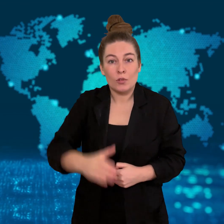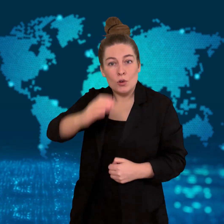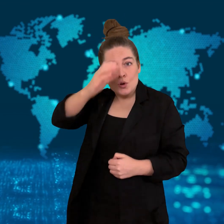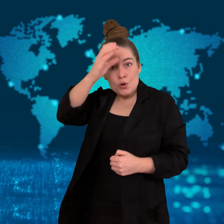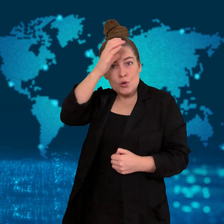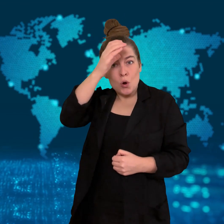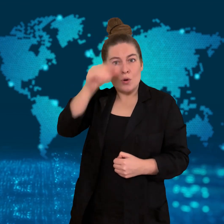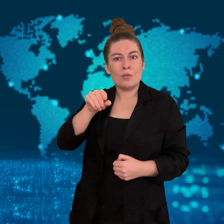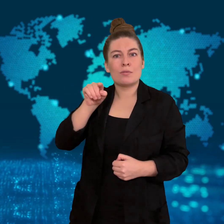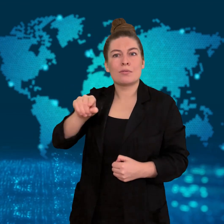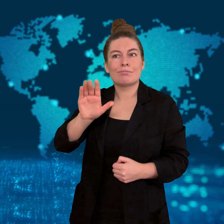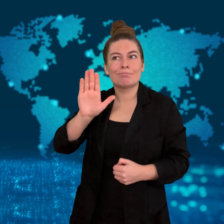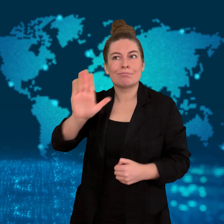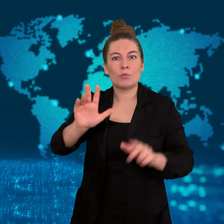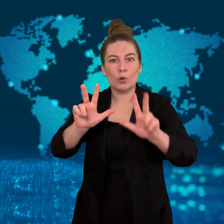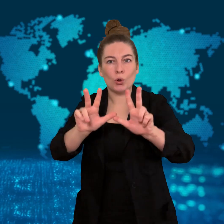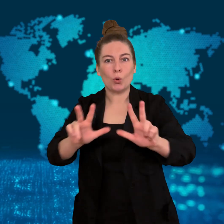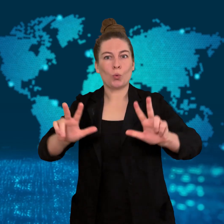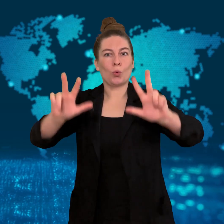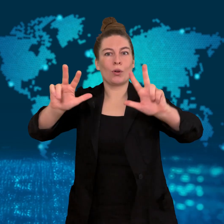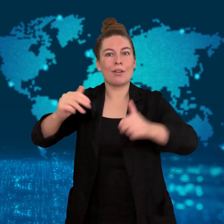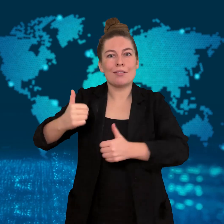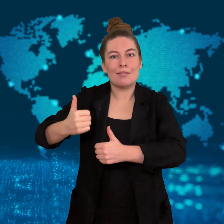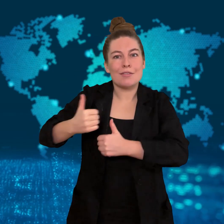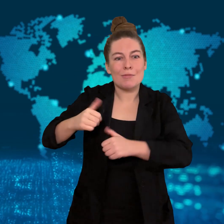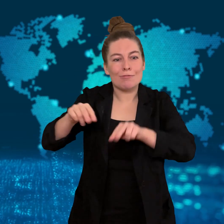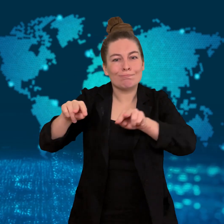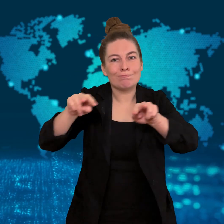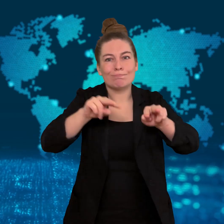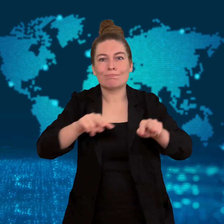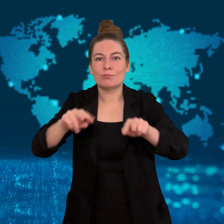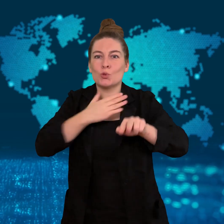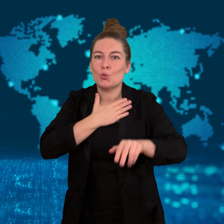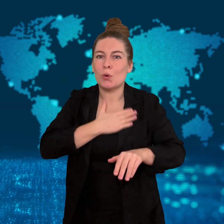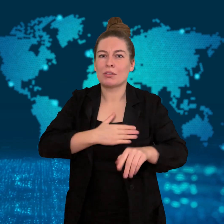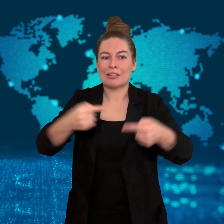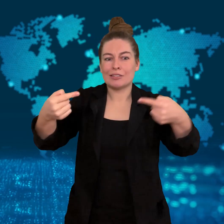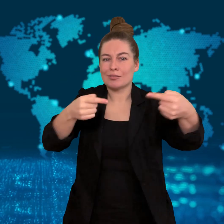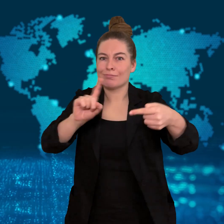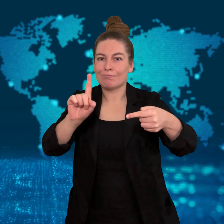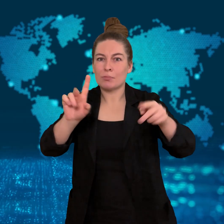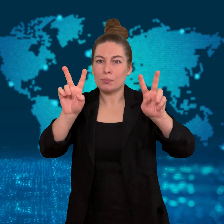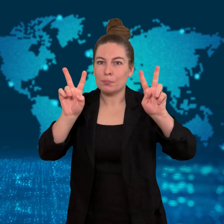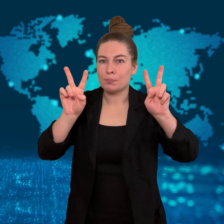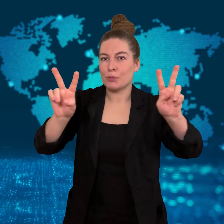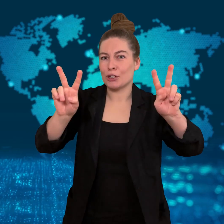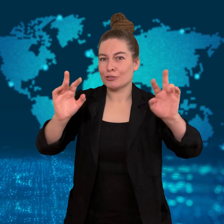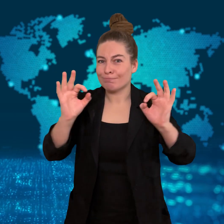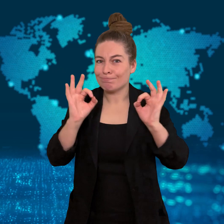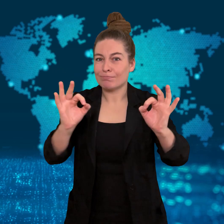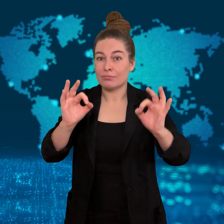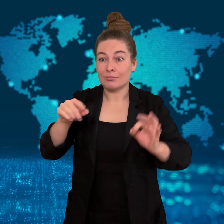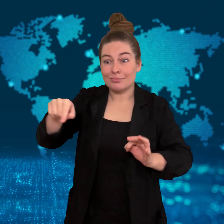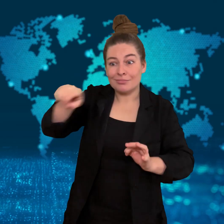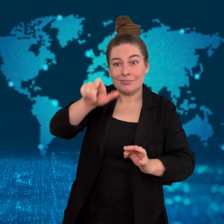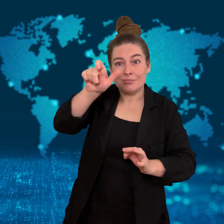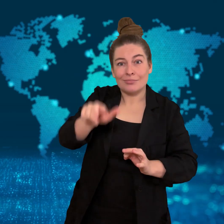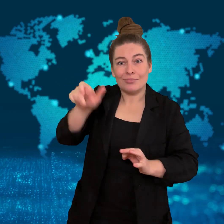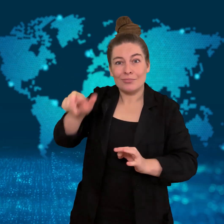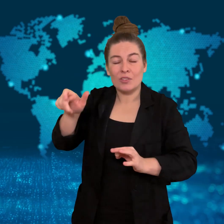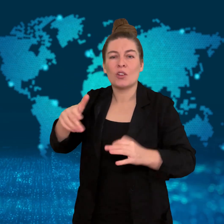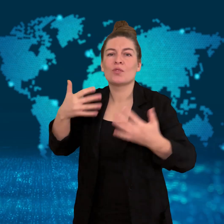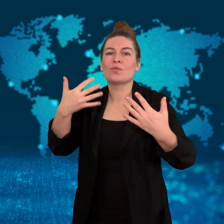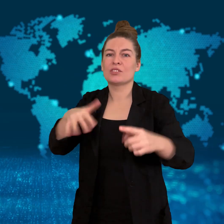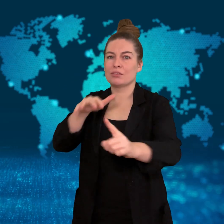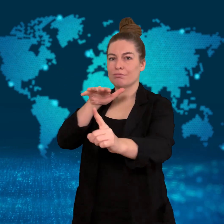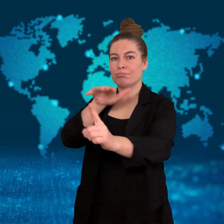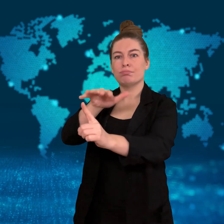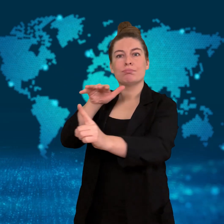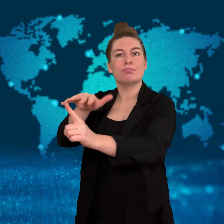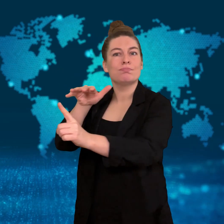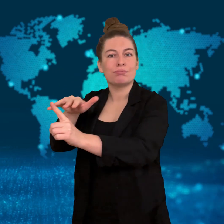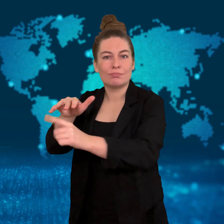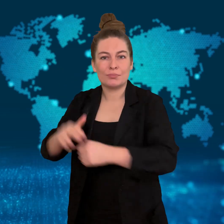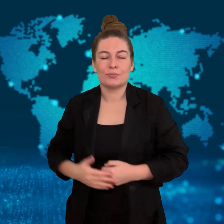UN Peacekeepers attacked